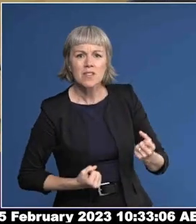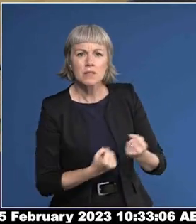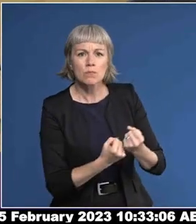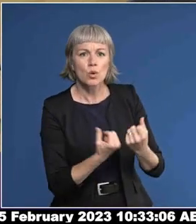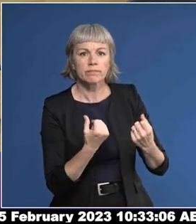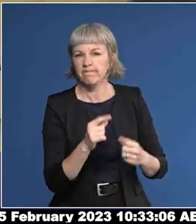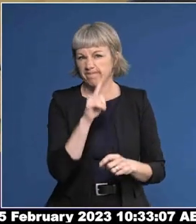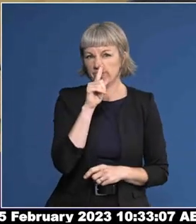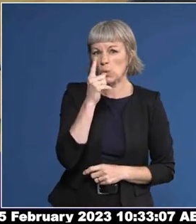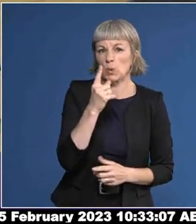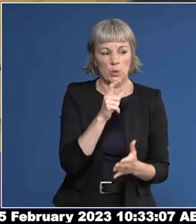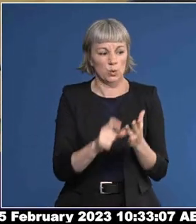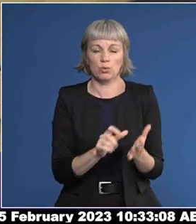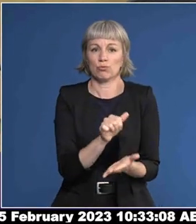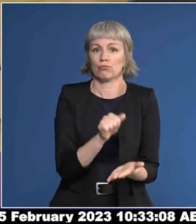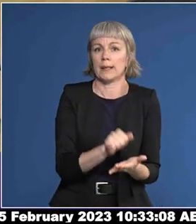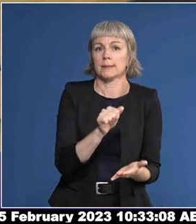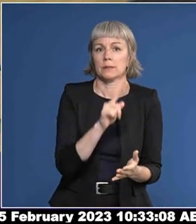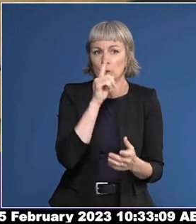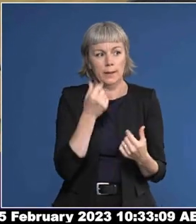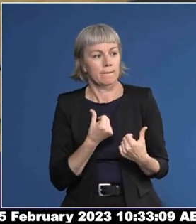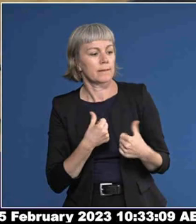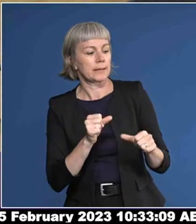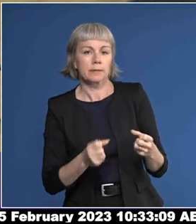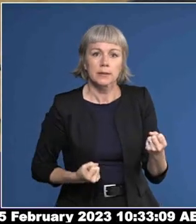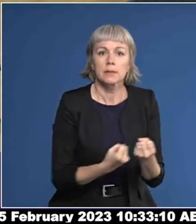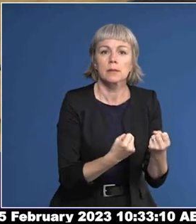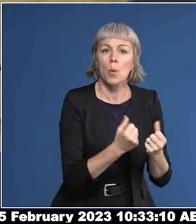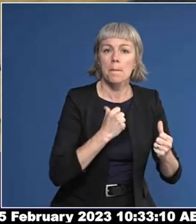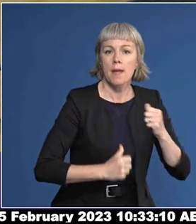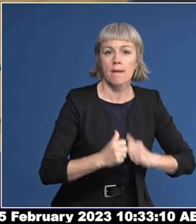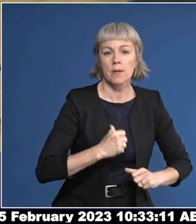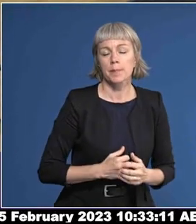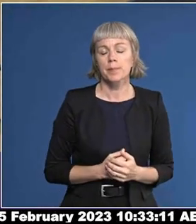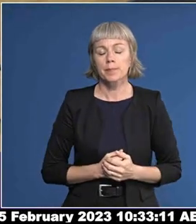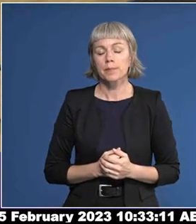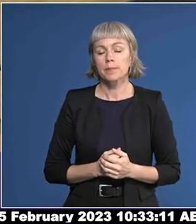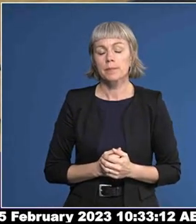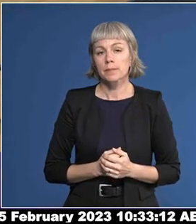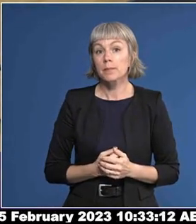to focus on - that training and information provided to staff about individual support